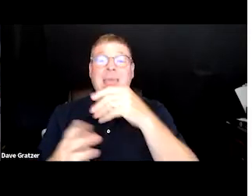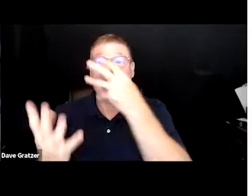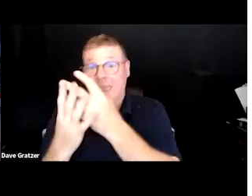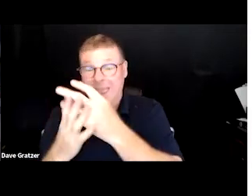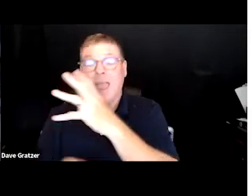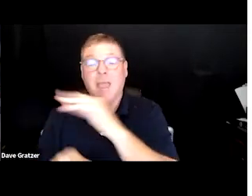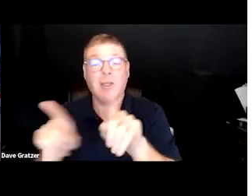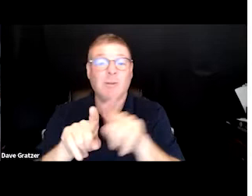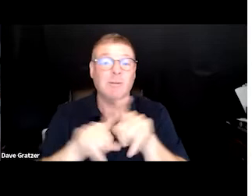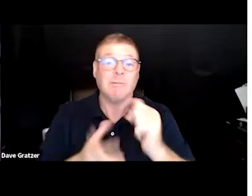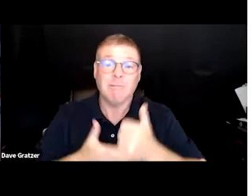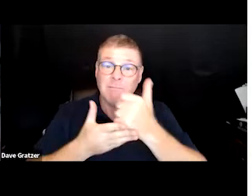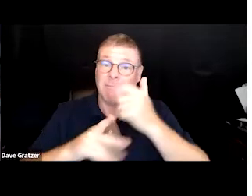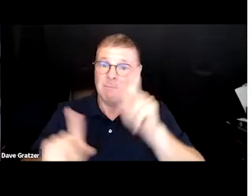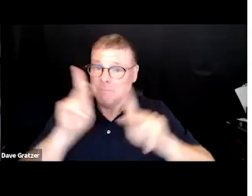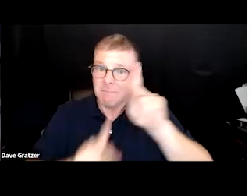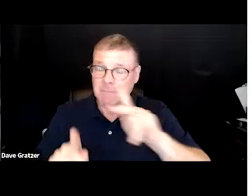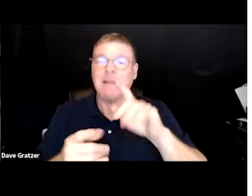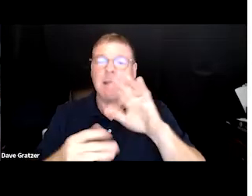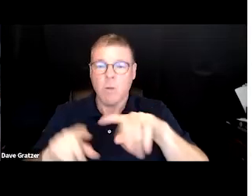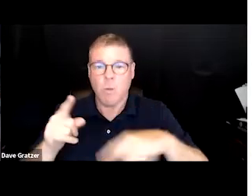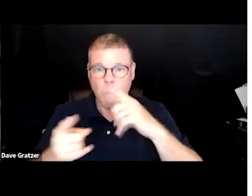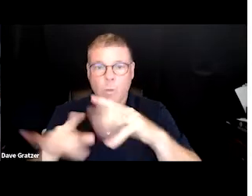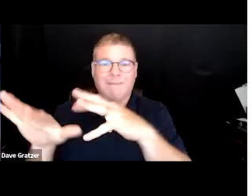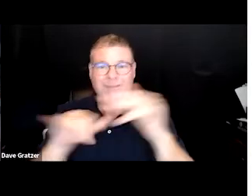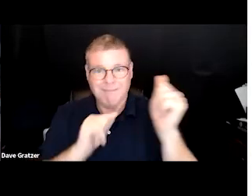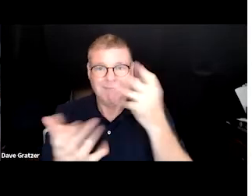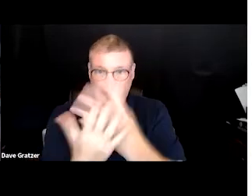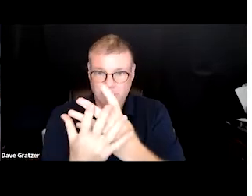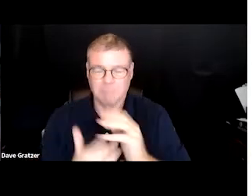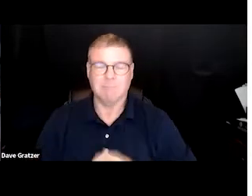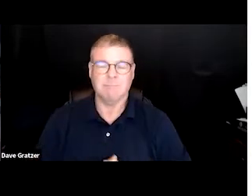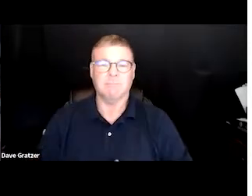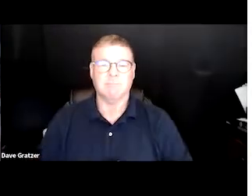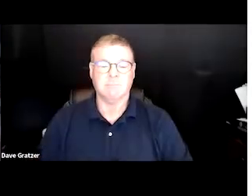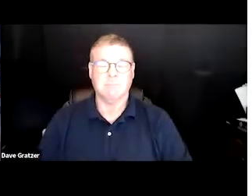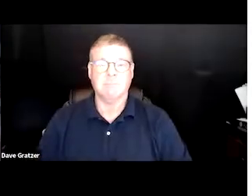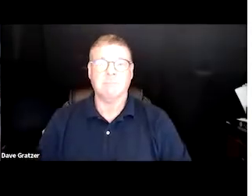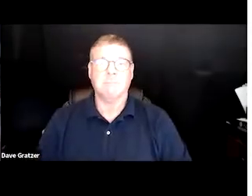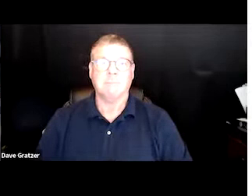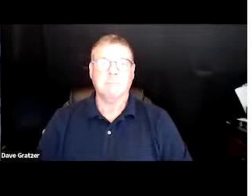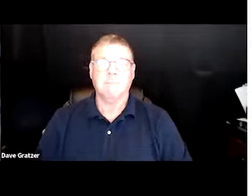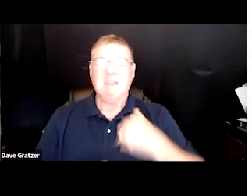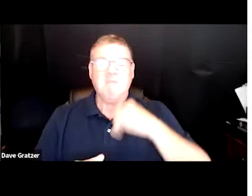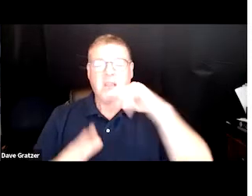link to community treatment upon release. And I won't go into this, but really important,